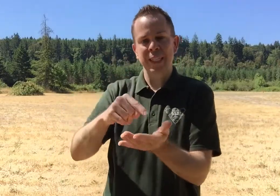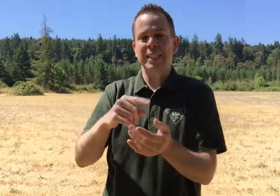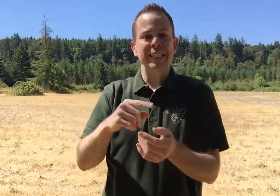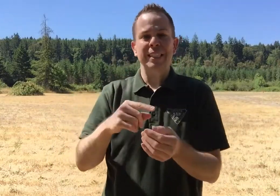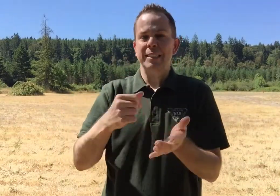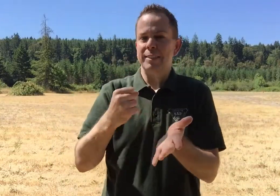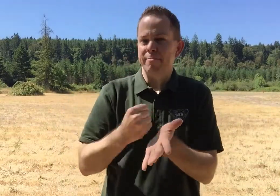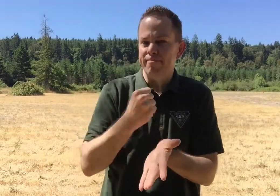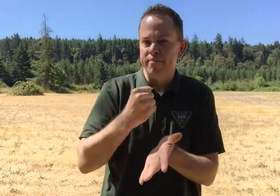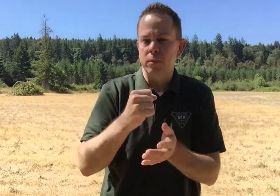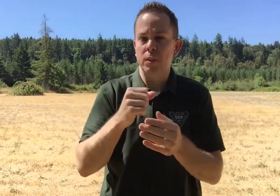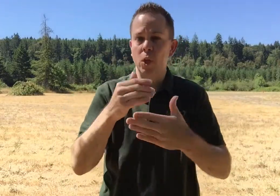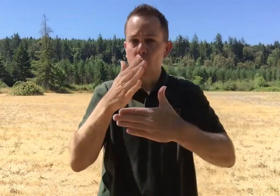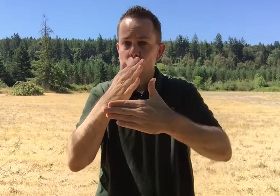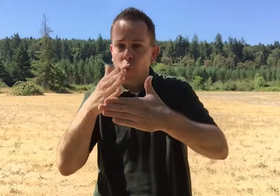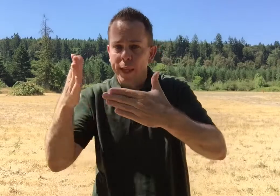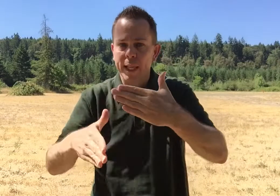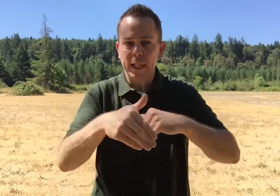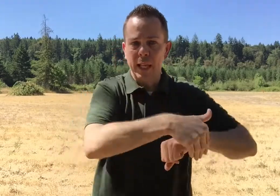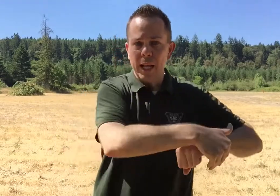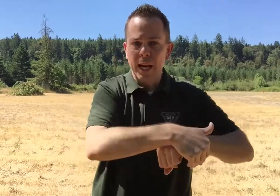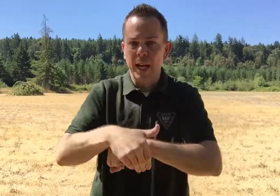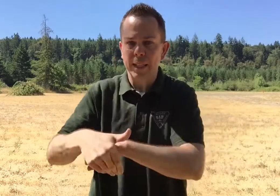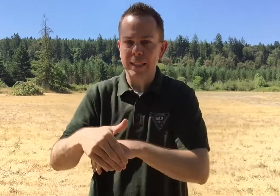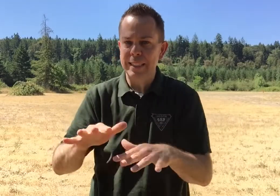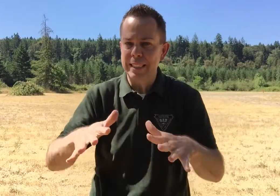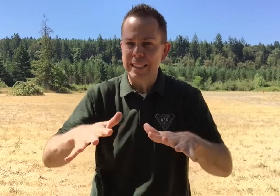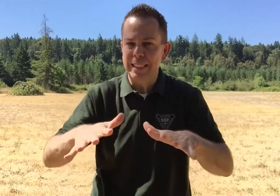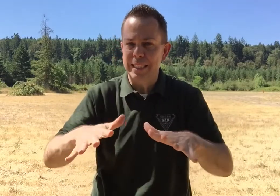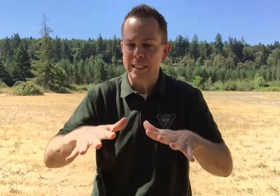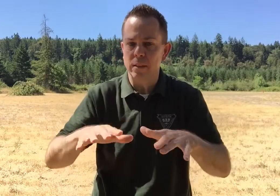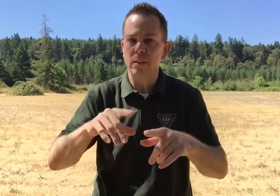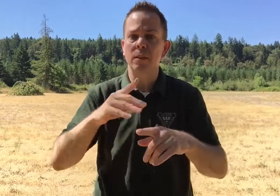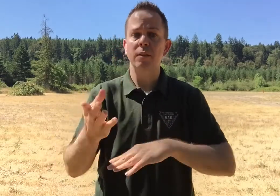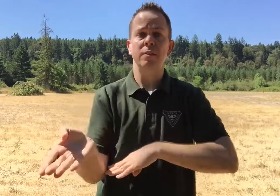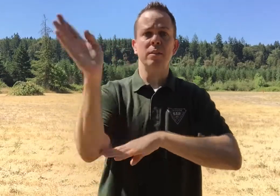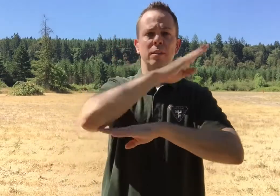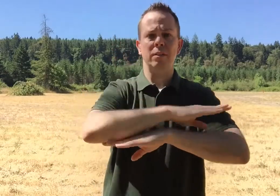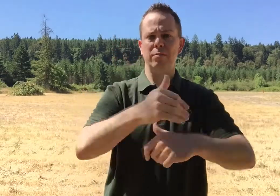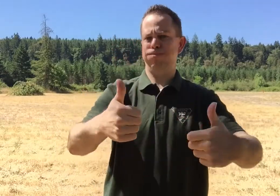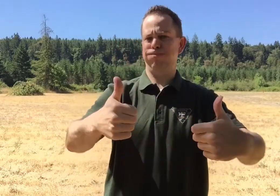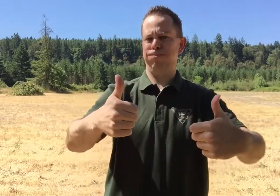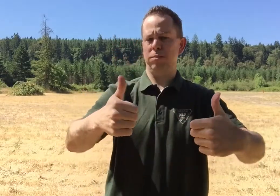The only drawback has been limited availability of interpreters during evening and weekend hours.